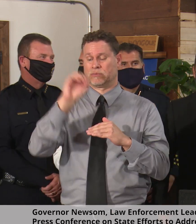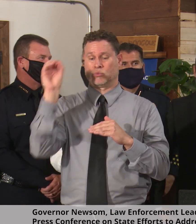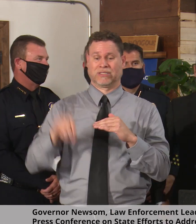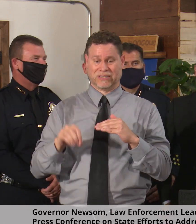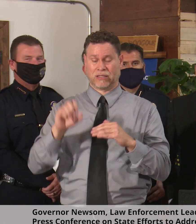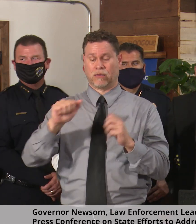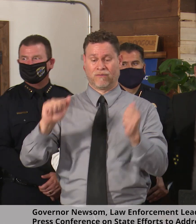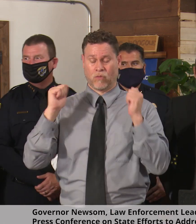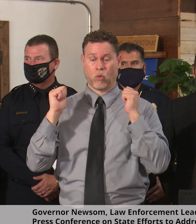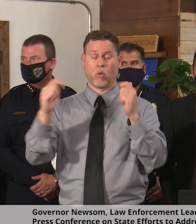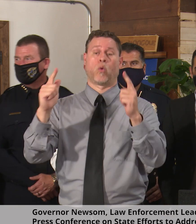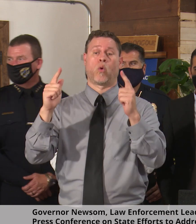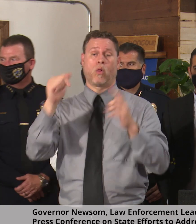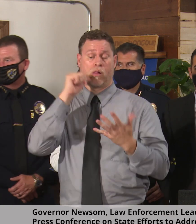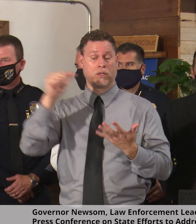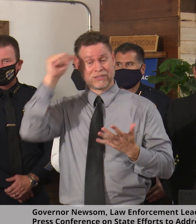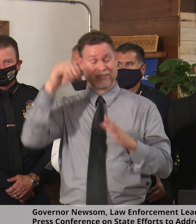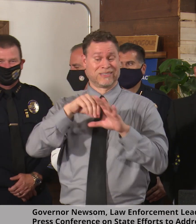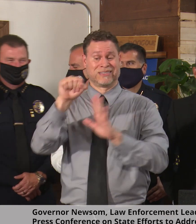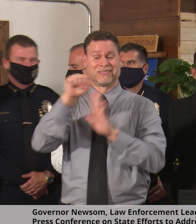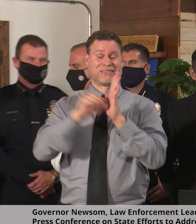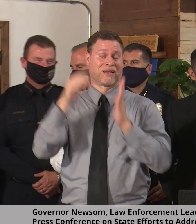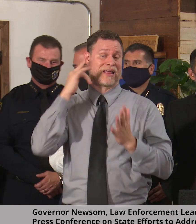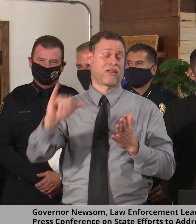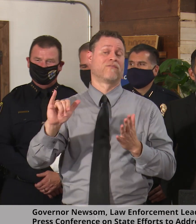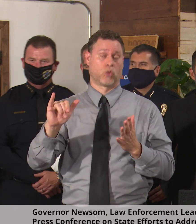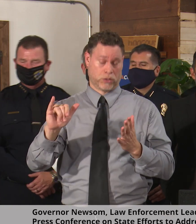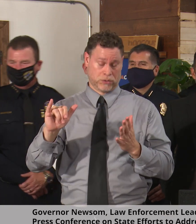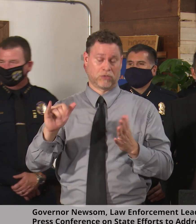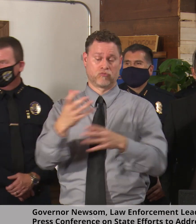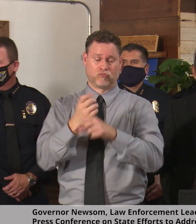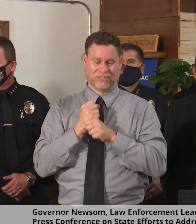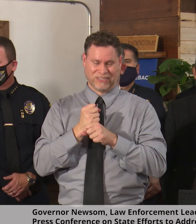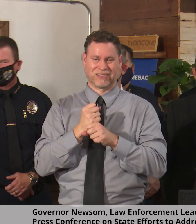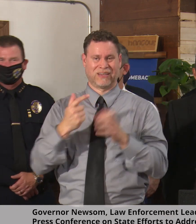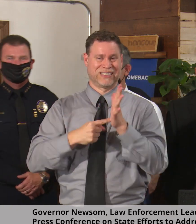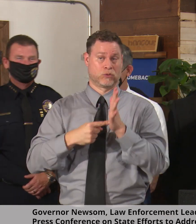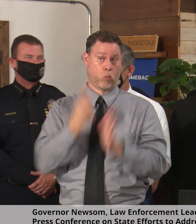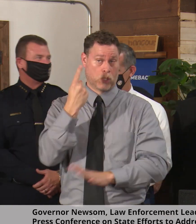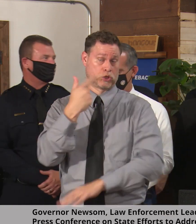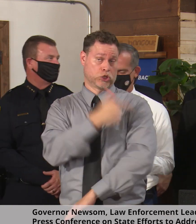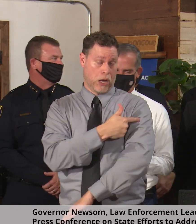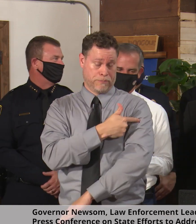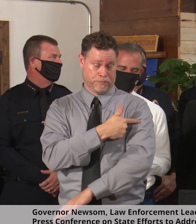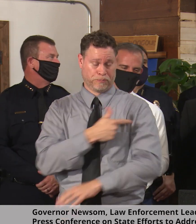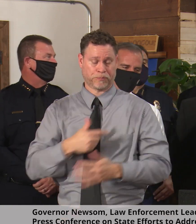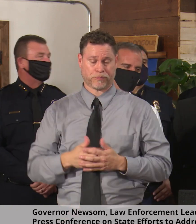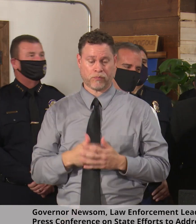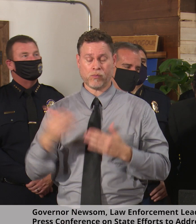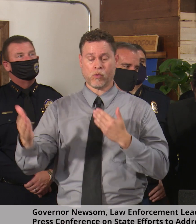all adults in the state of California release received at least one shot. Almost 74,